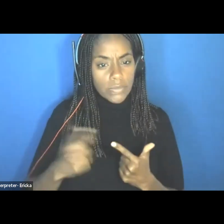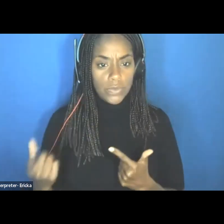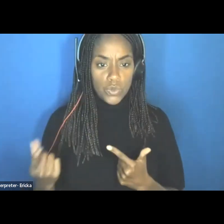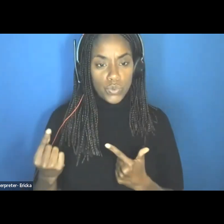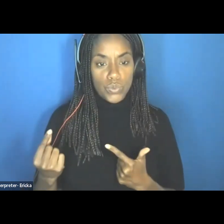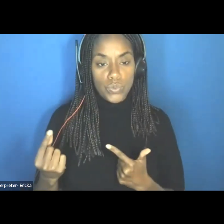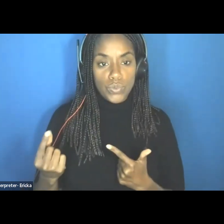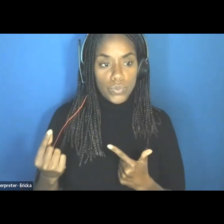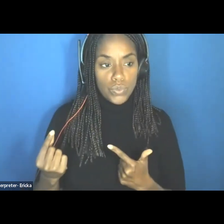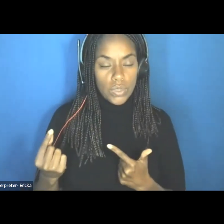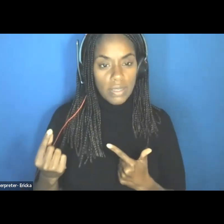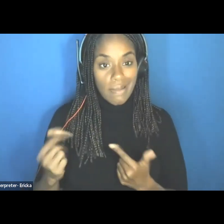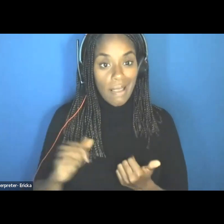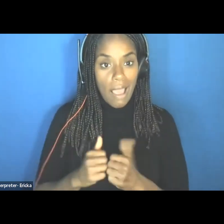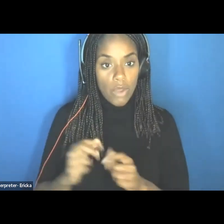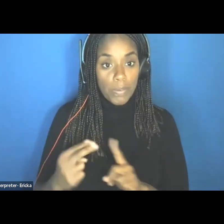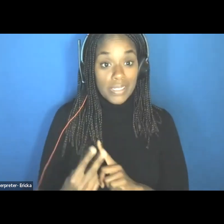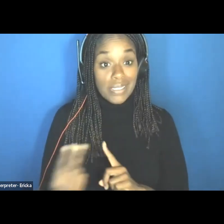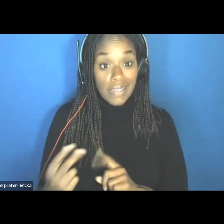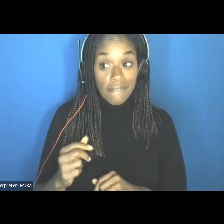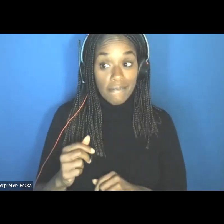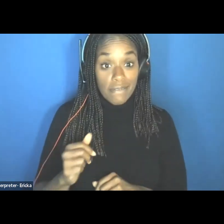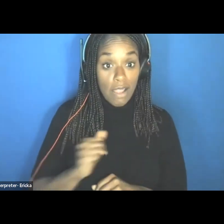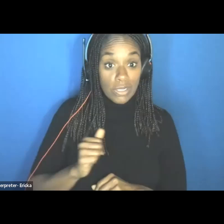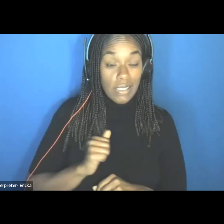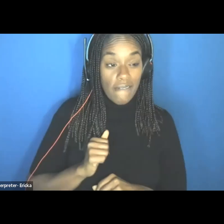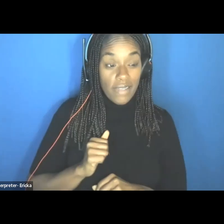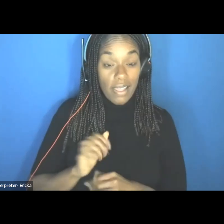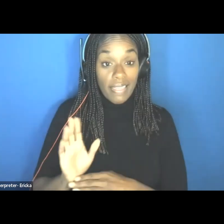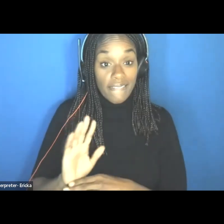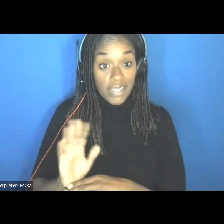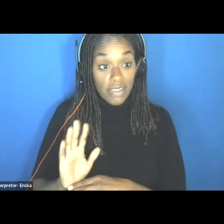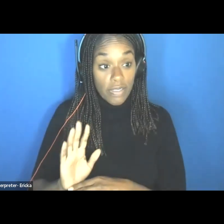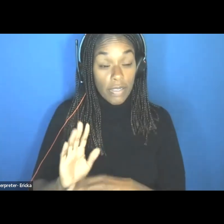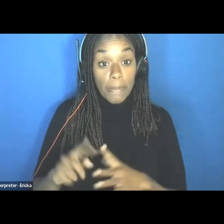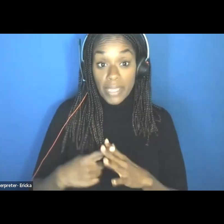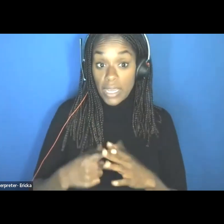Two is that after the introduction, what do we do? How do we actually perceive our self?